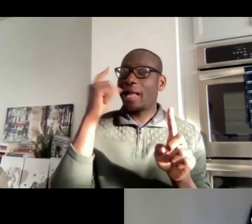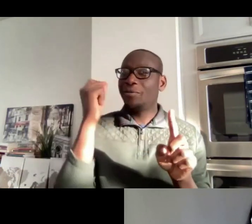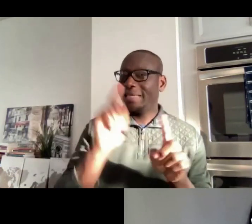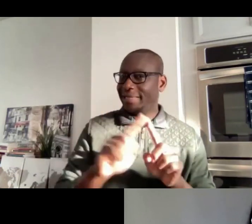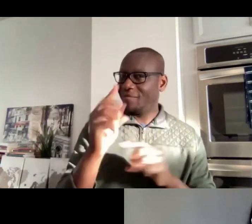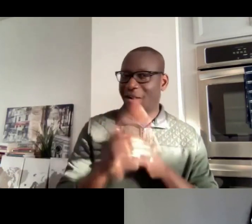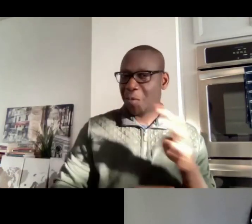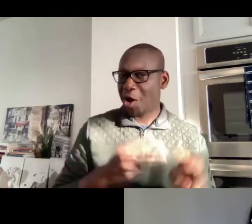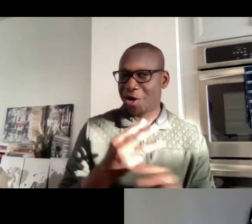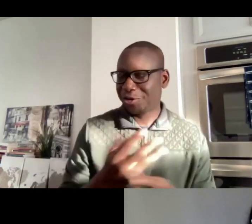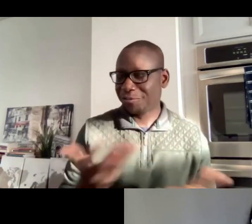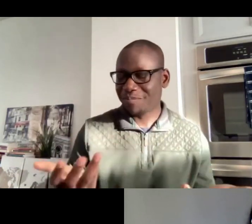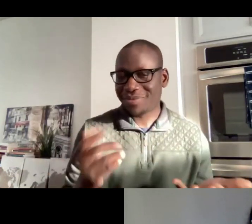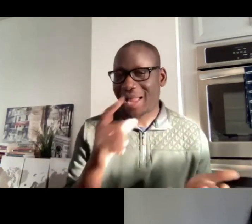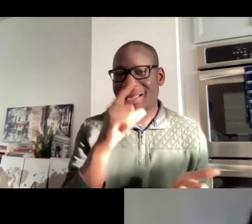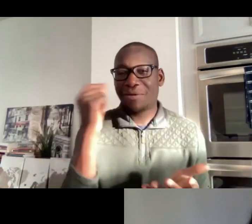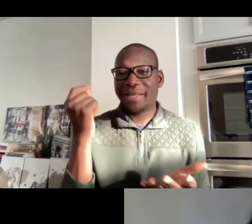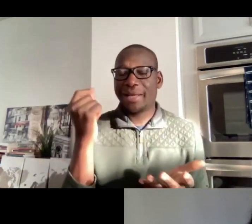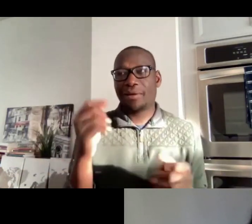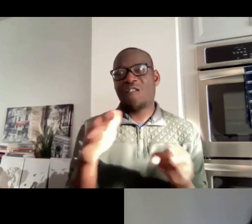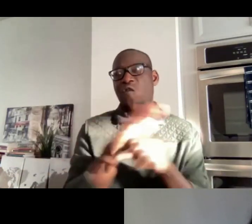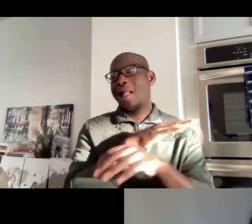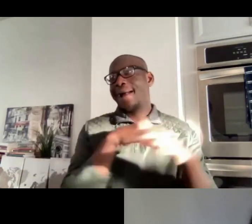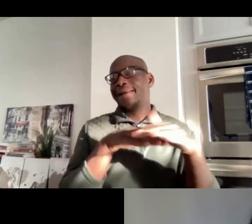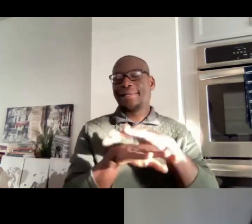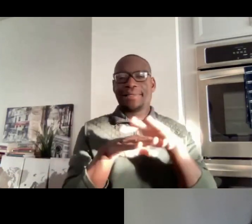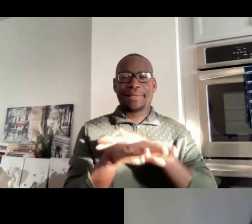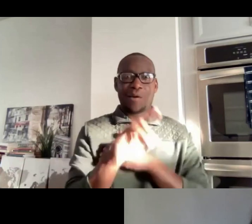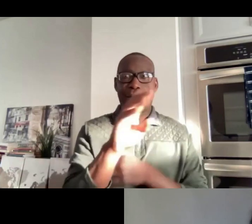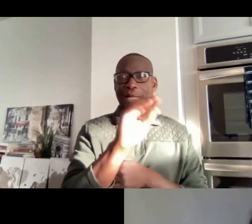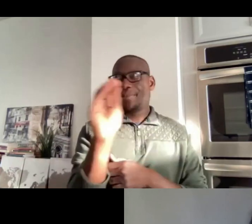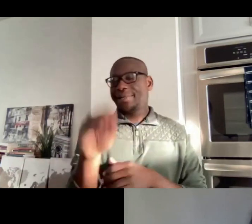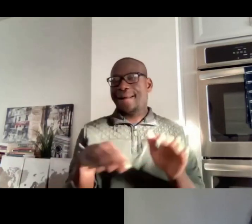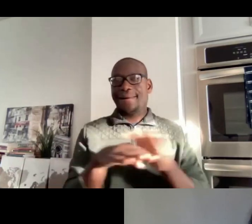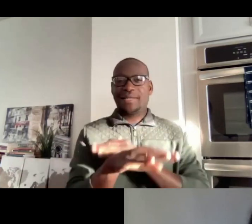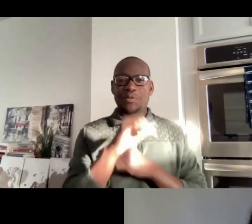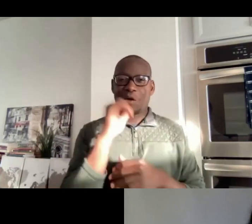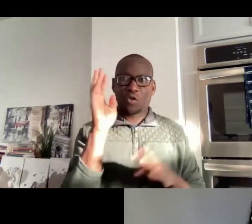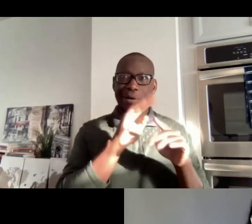are required to provide these accommodations. I will say Gallaudet is a different world. There is